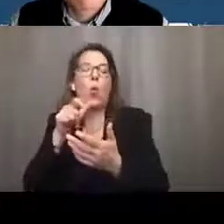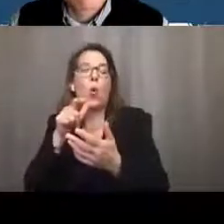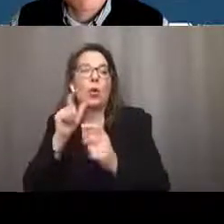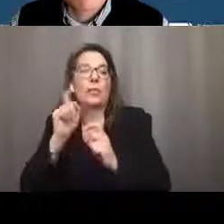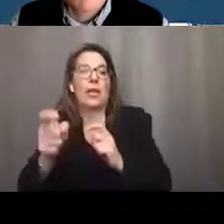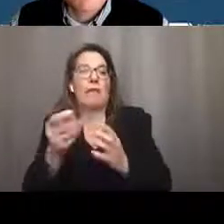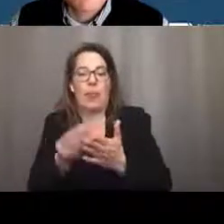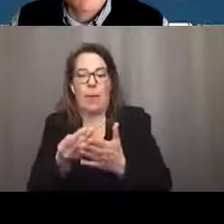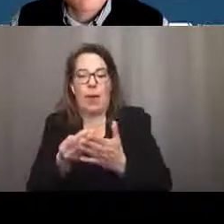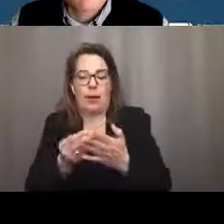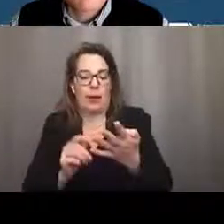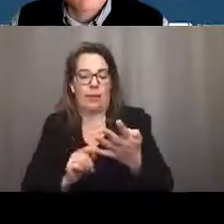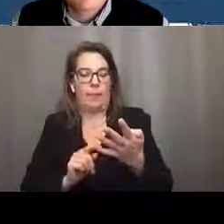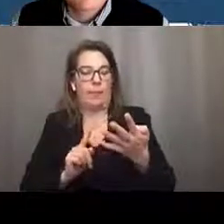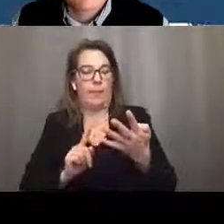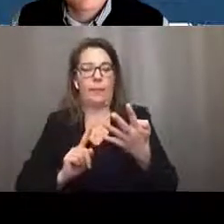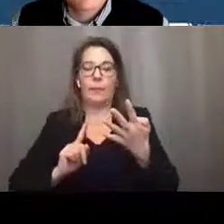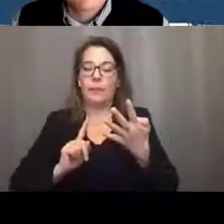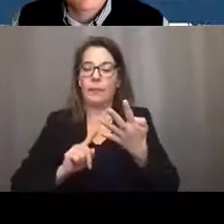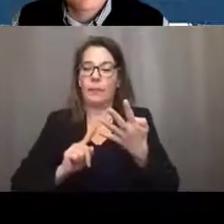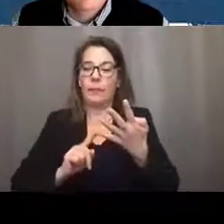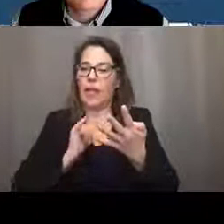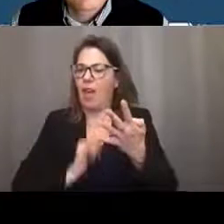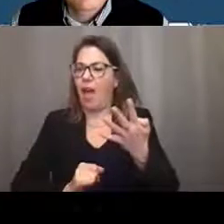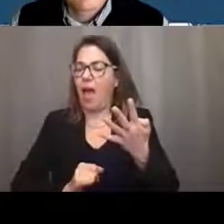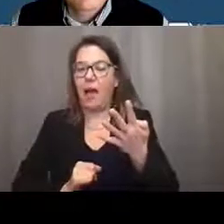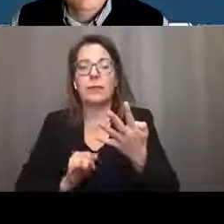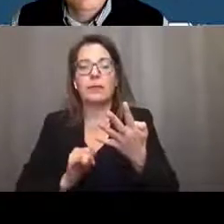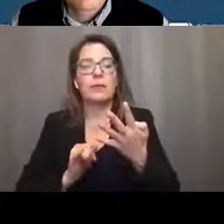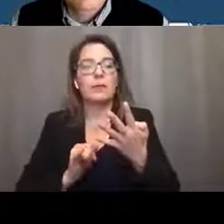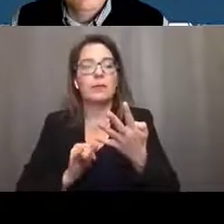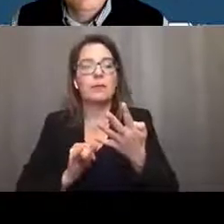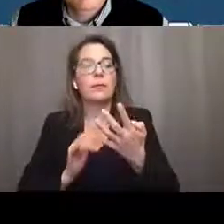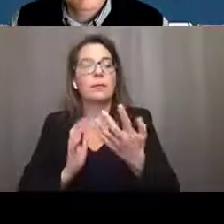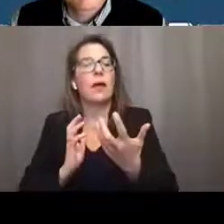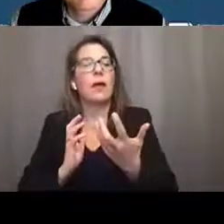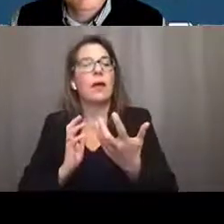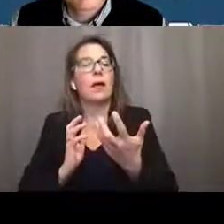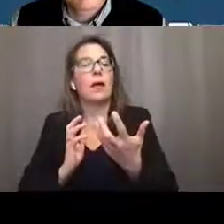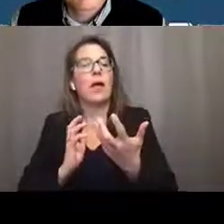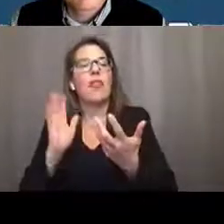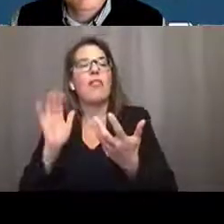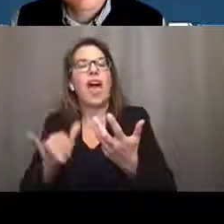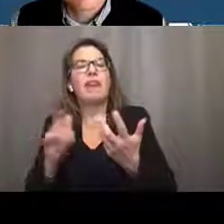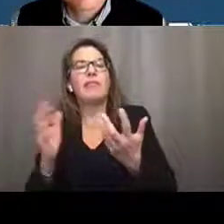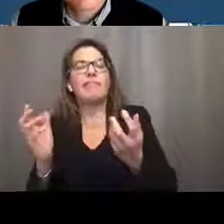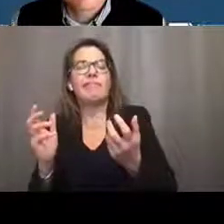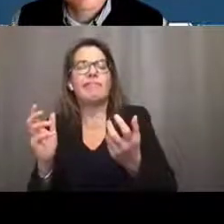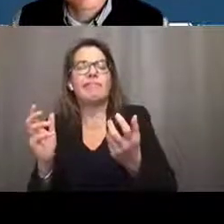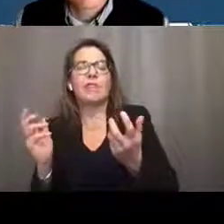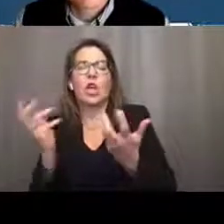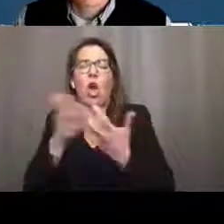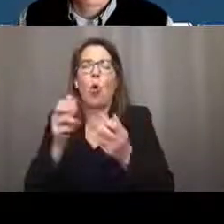And then the last thing is do they conform with the allowability? So this goes back to the previous slides,